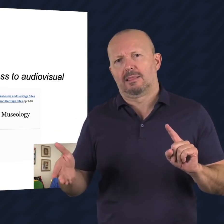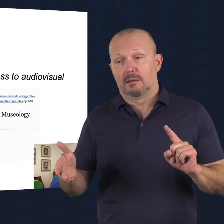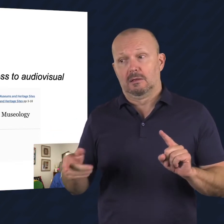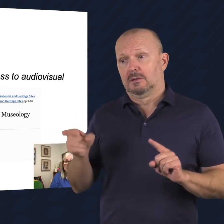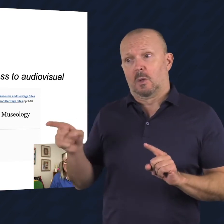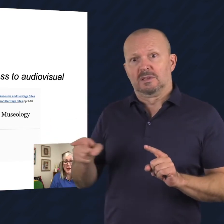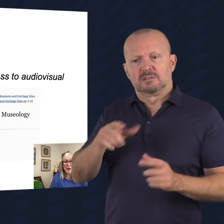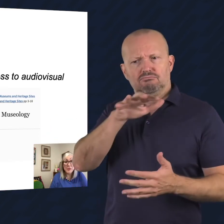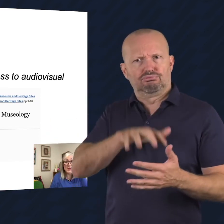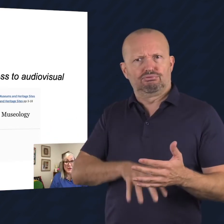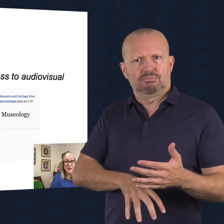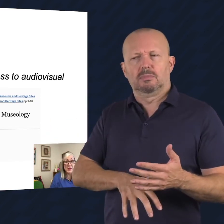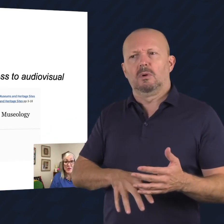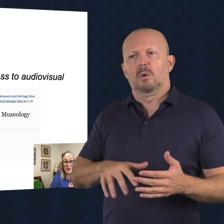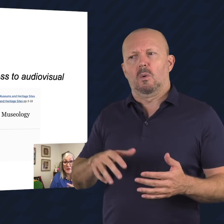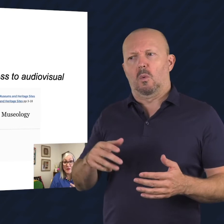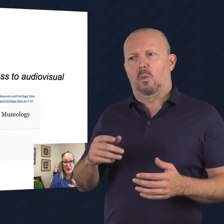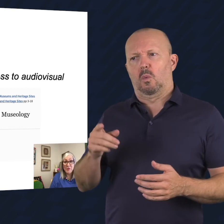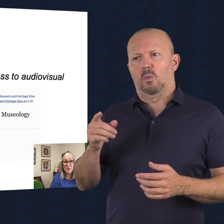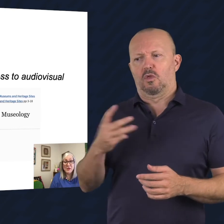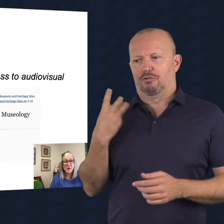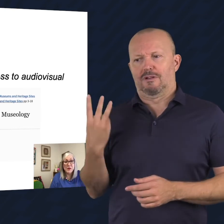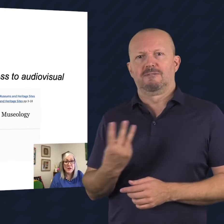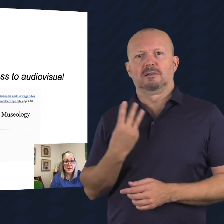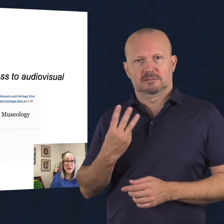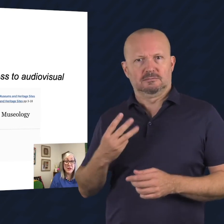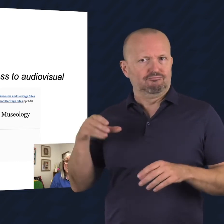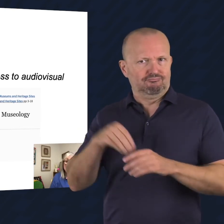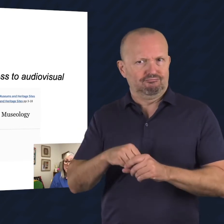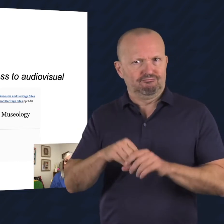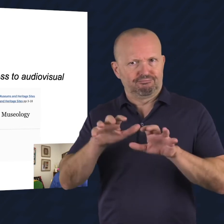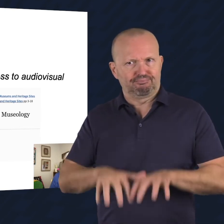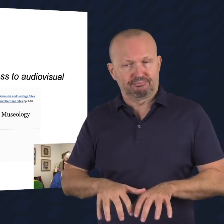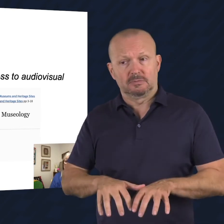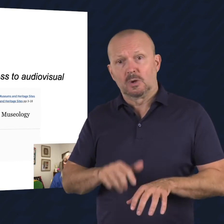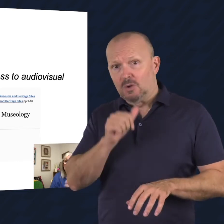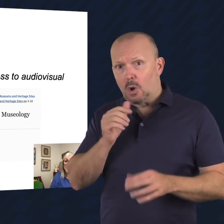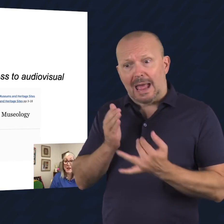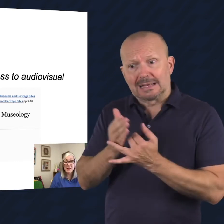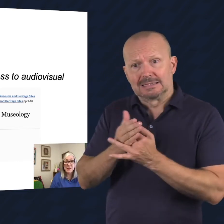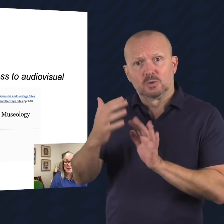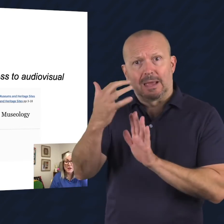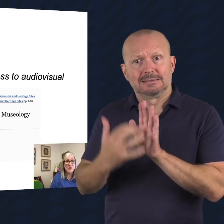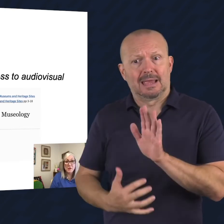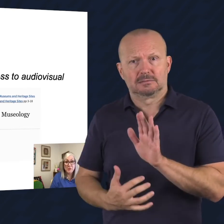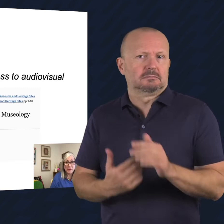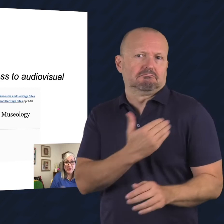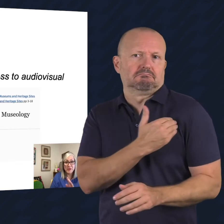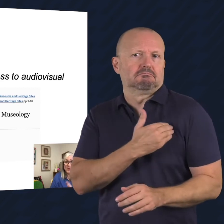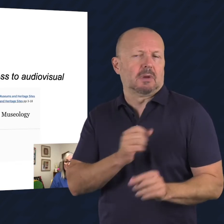And, this is a piece that she's written with myself and Lily Hibberd. And, if you'd like access to the manuscript, please just sing out.